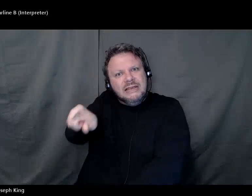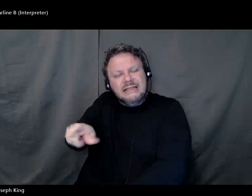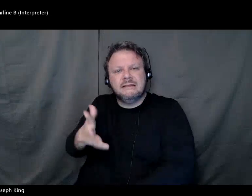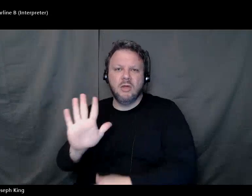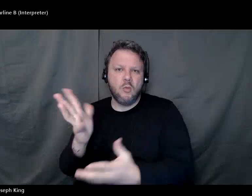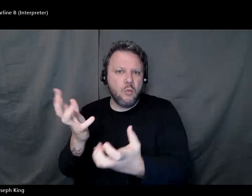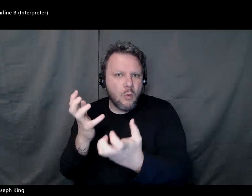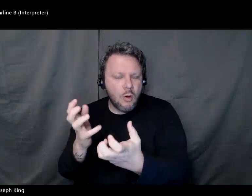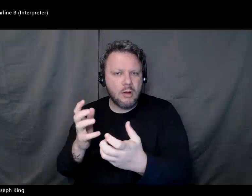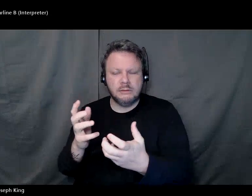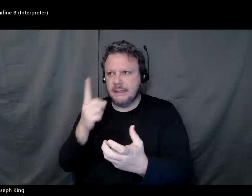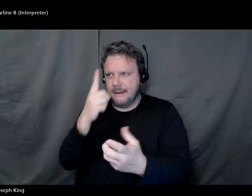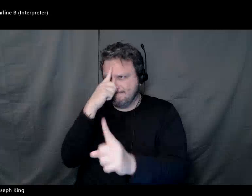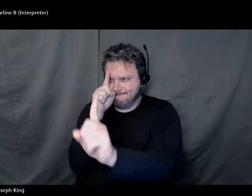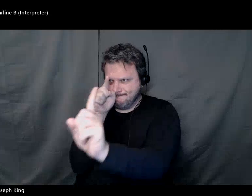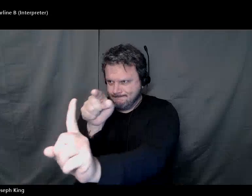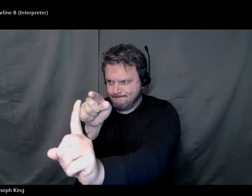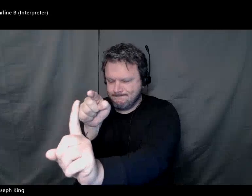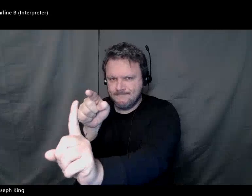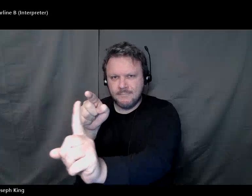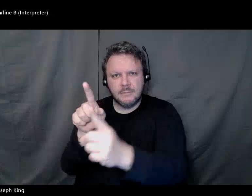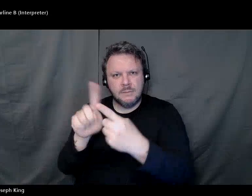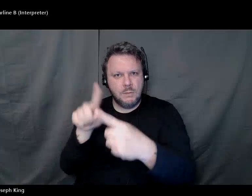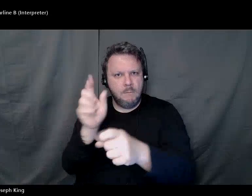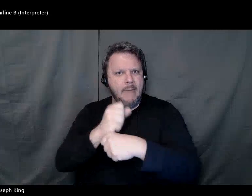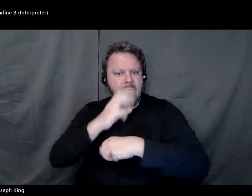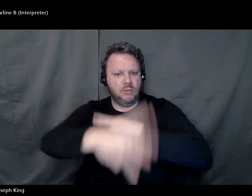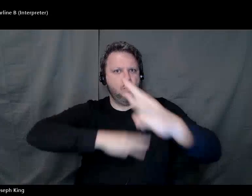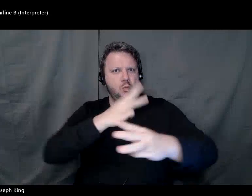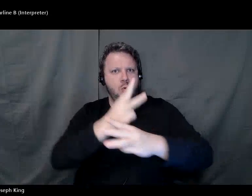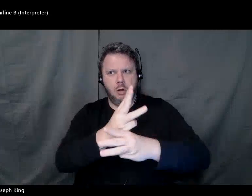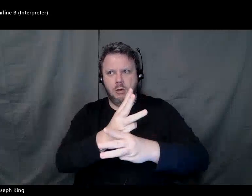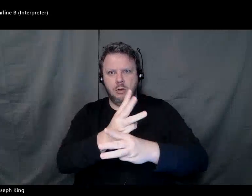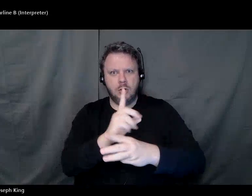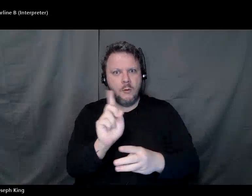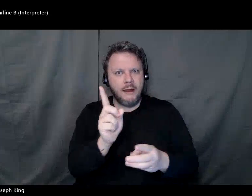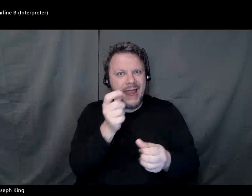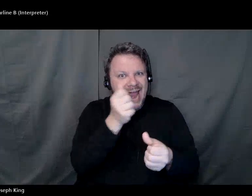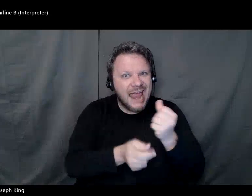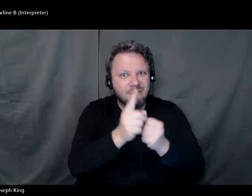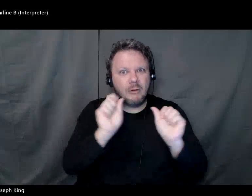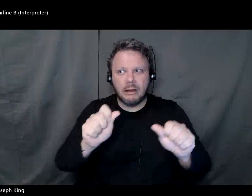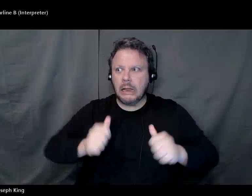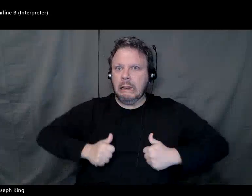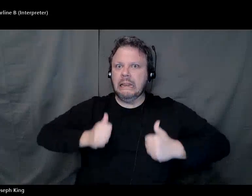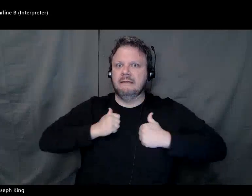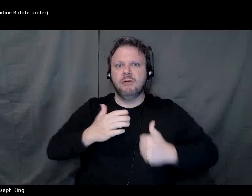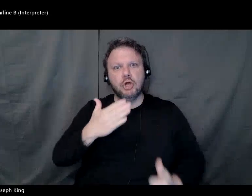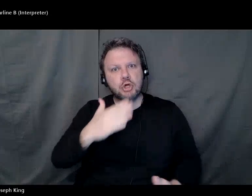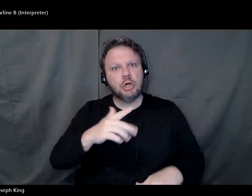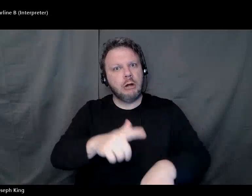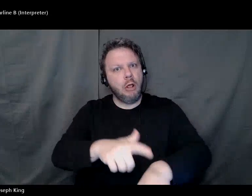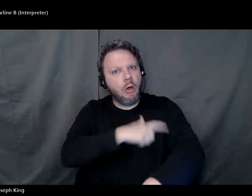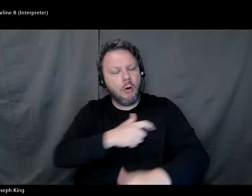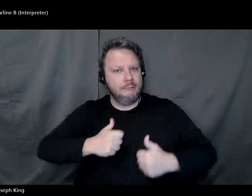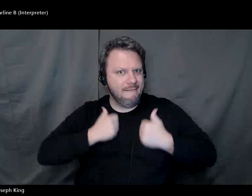Very aligned on their mission to creating a world where all of us can live. Good long, happy lives.